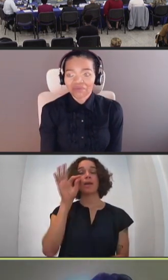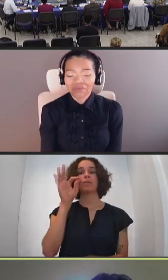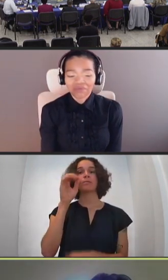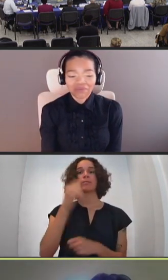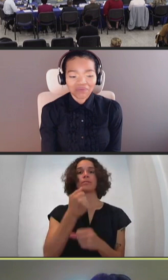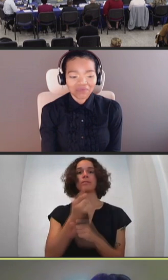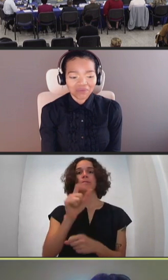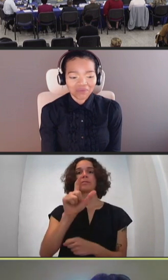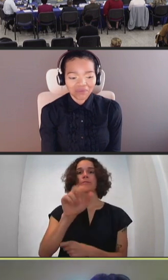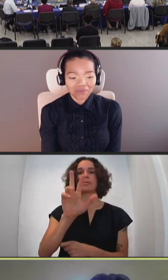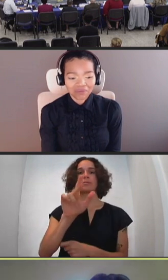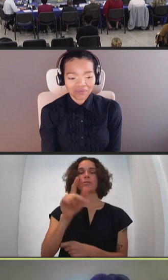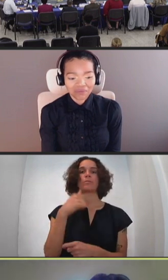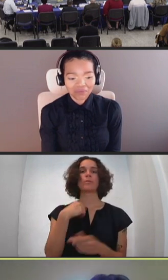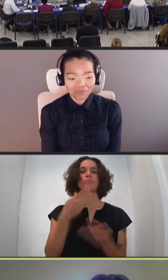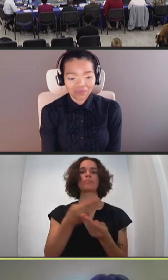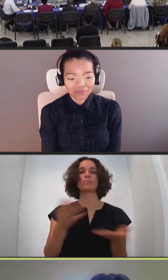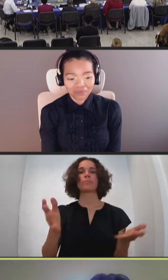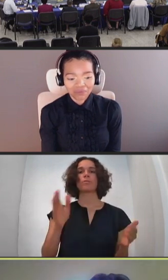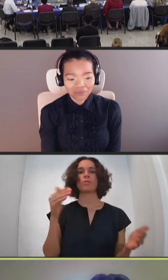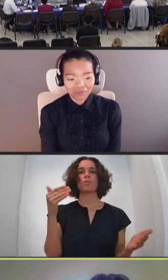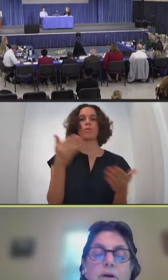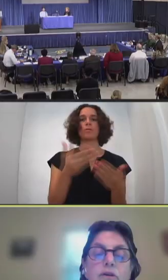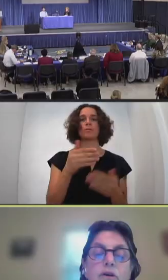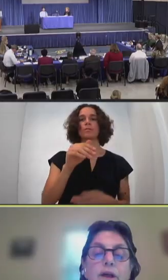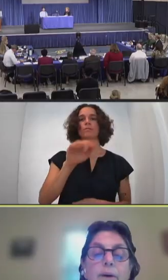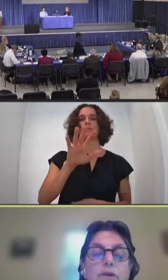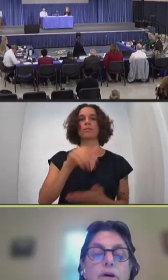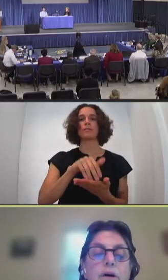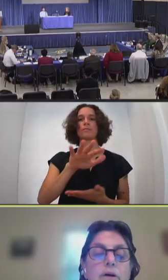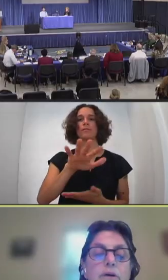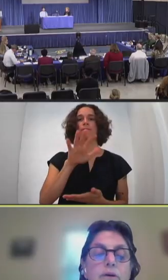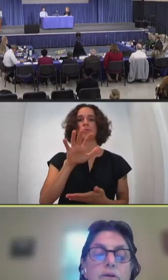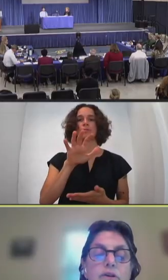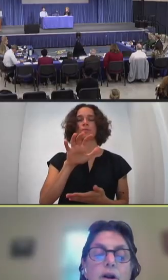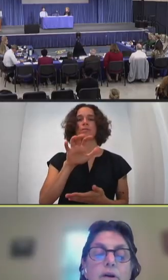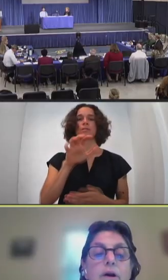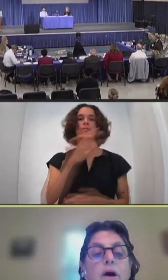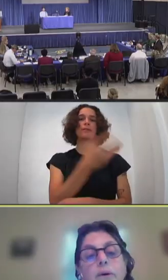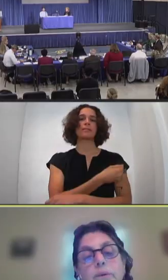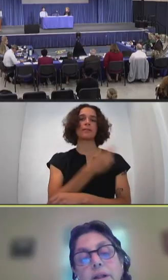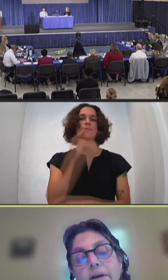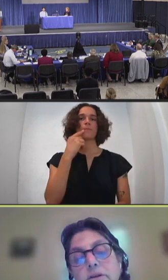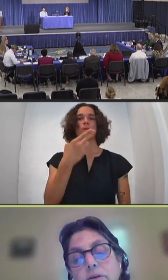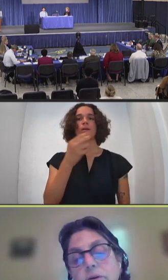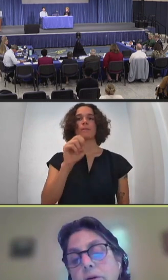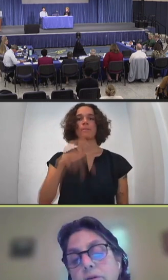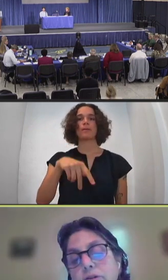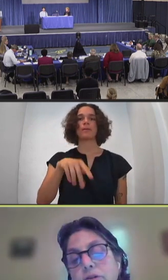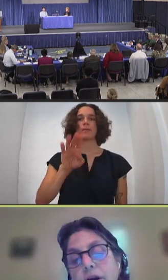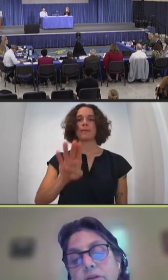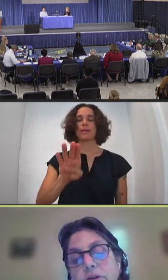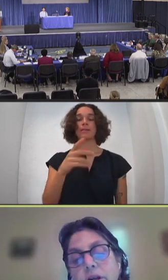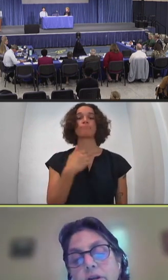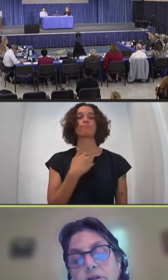of hepatitis B. So, that was a good start. We would like to do universal vaccination. But,